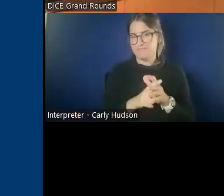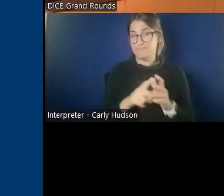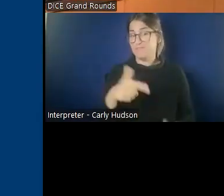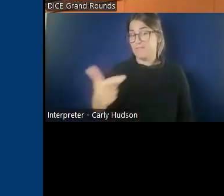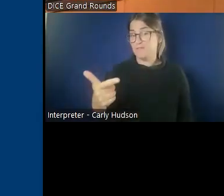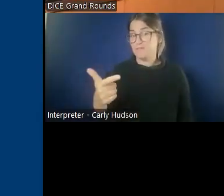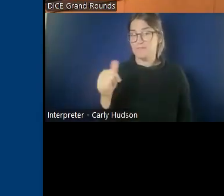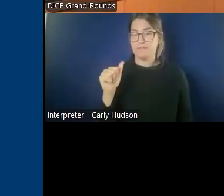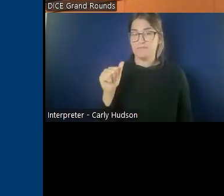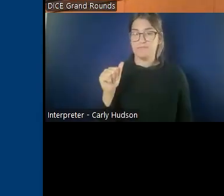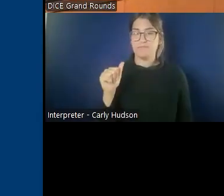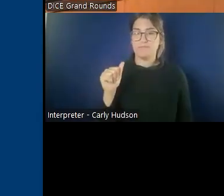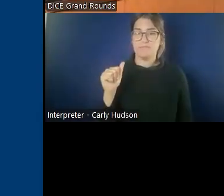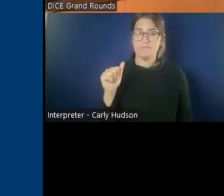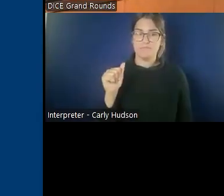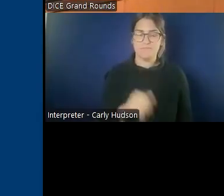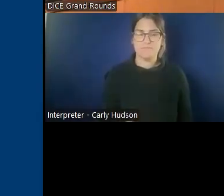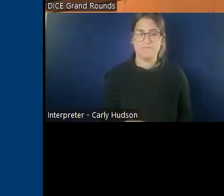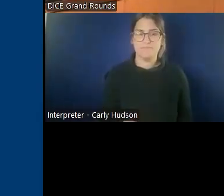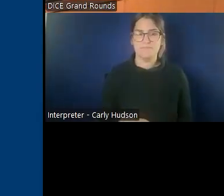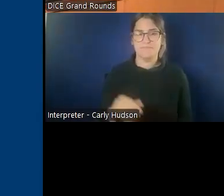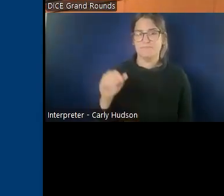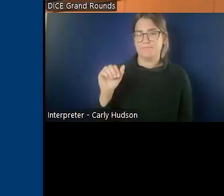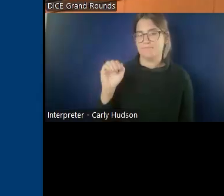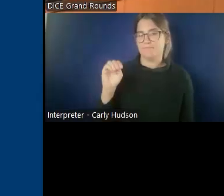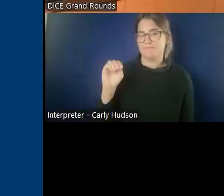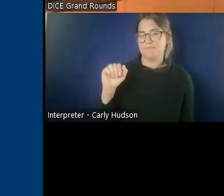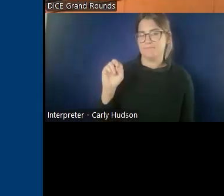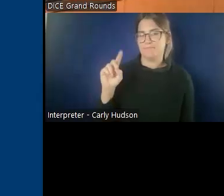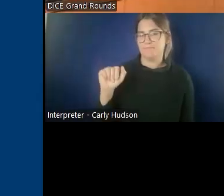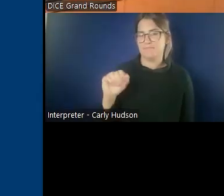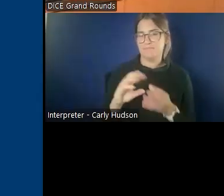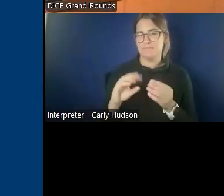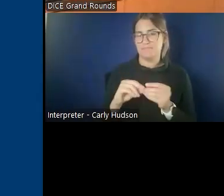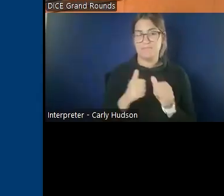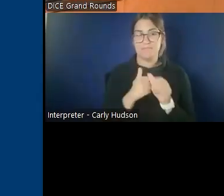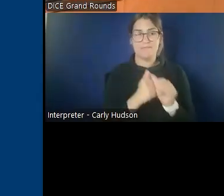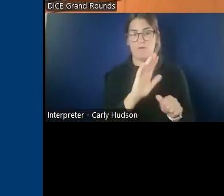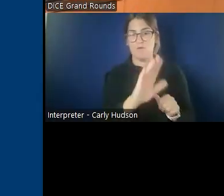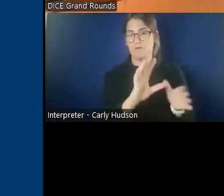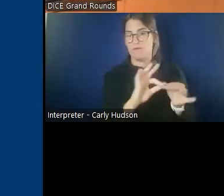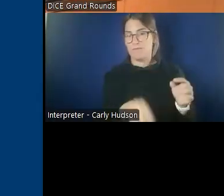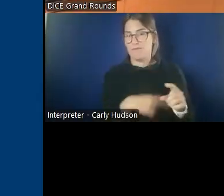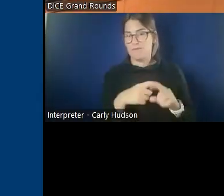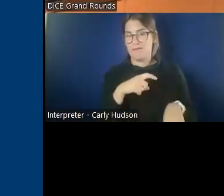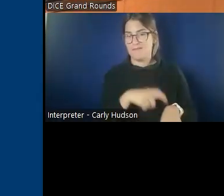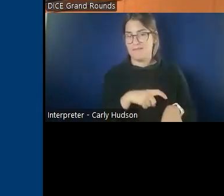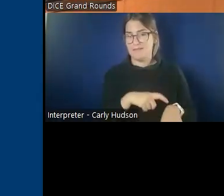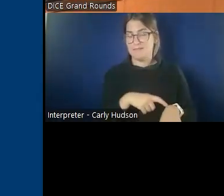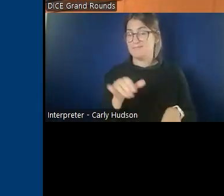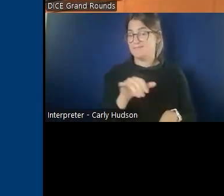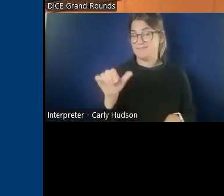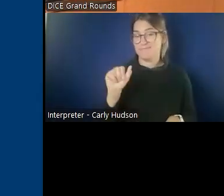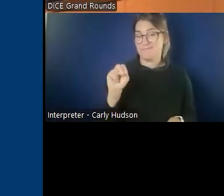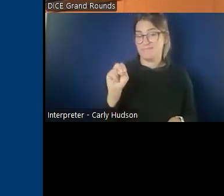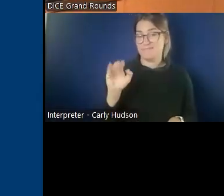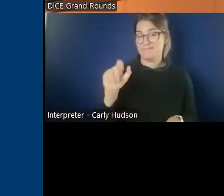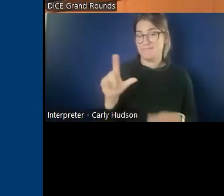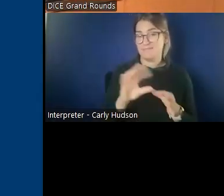yeah related to what Marie said about time I think as well as annab said this originally was not too